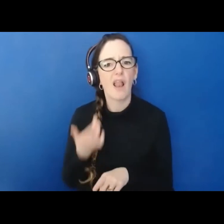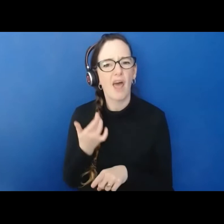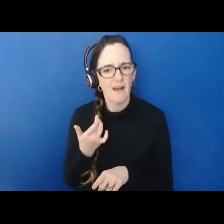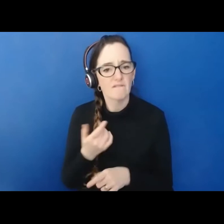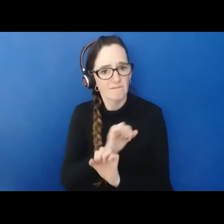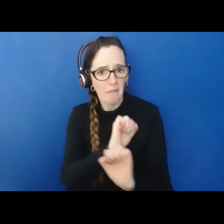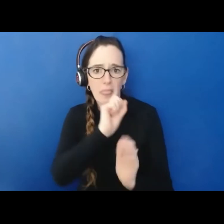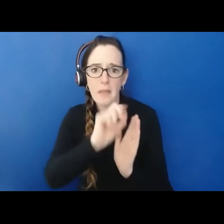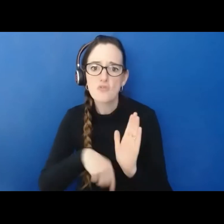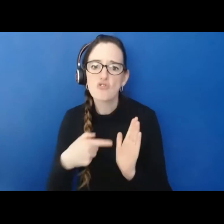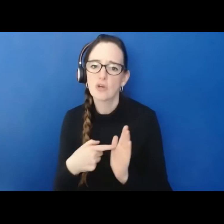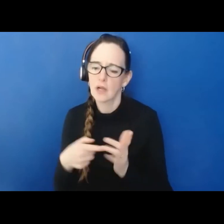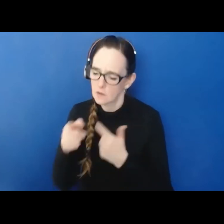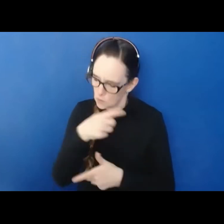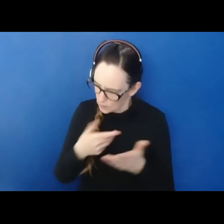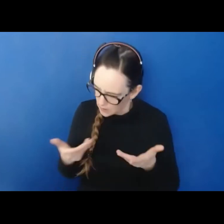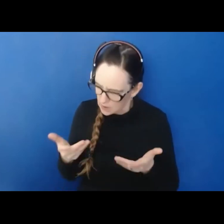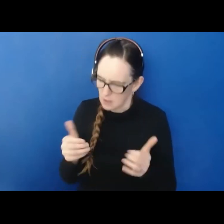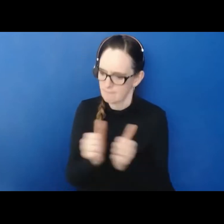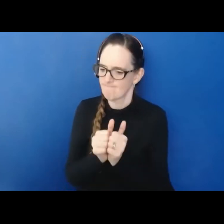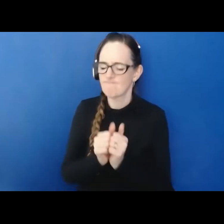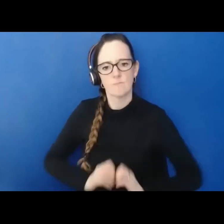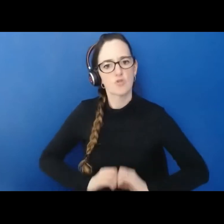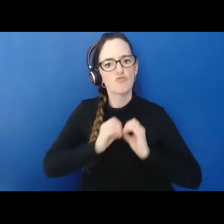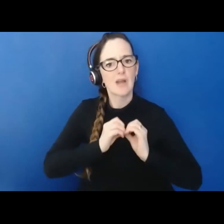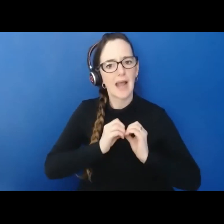so we decided to create this platform and to recruit, when